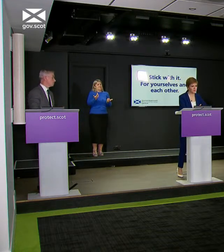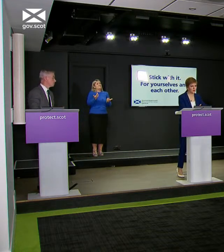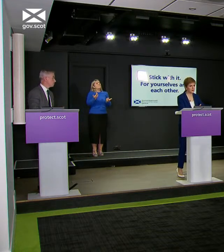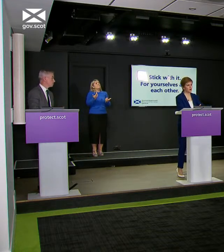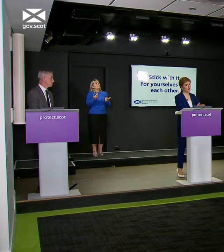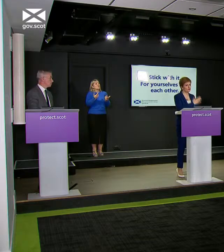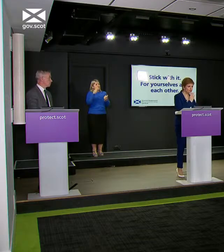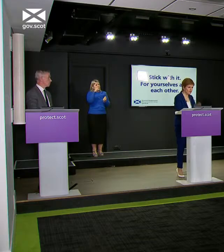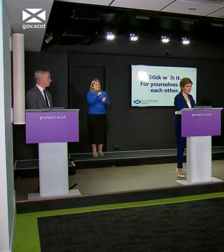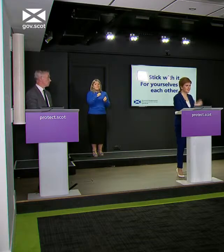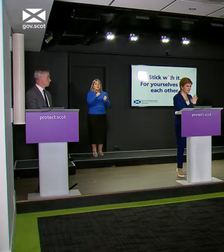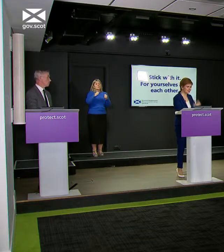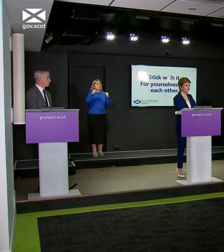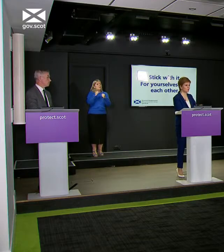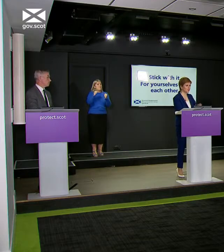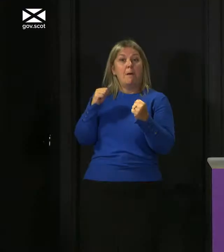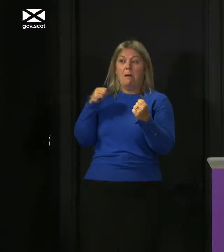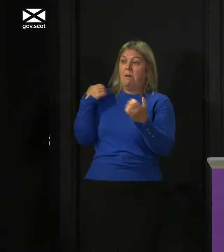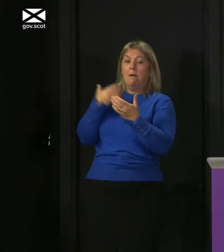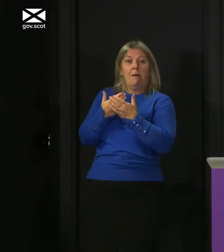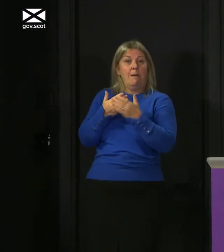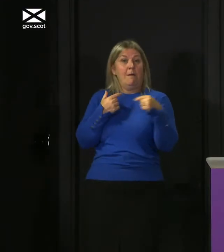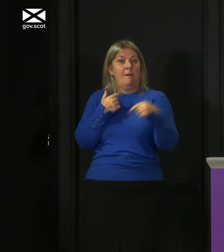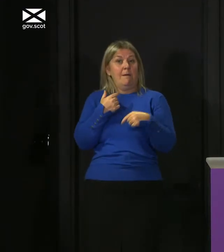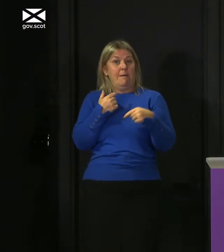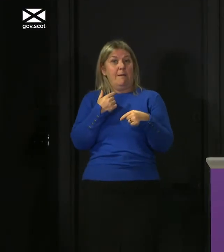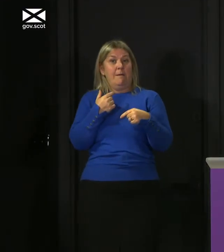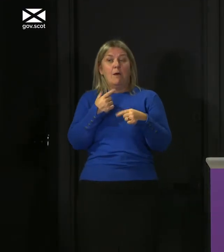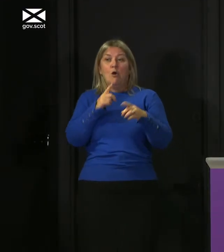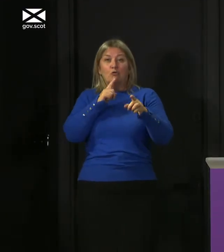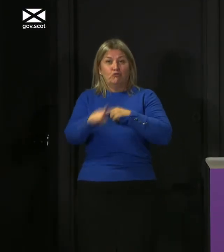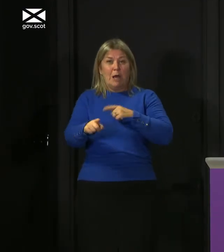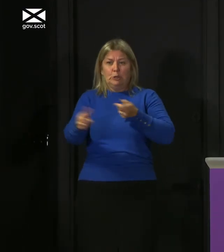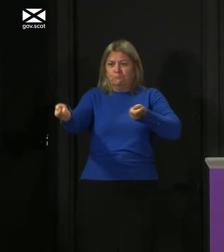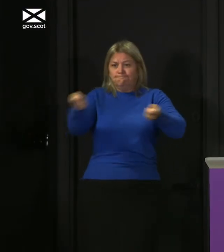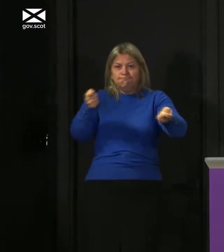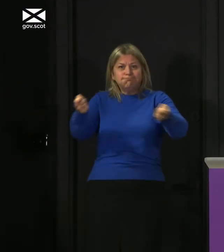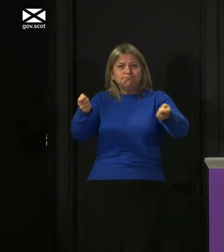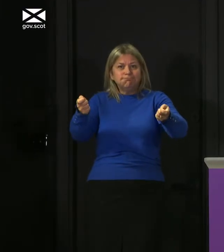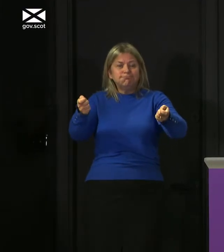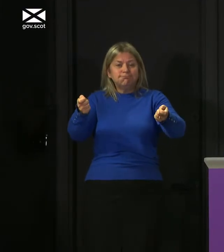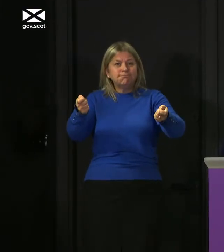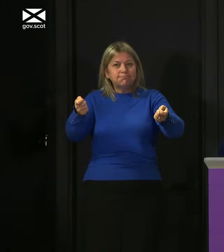summer of driving it to the lowest level possible. It's because we knew that when we started to open